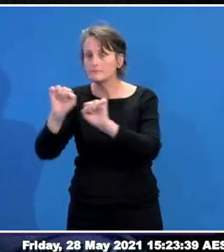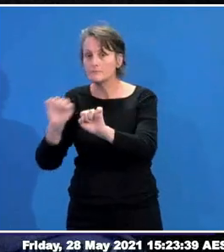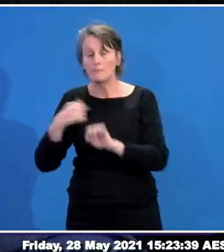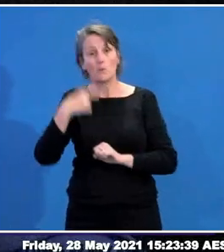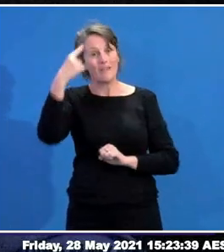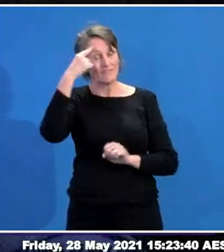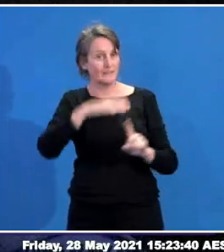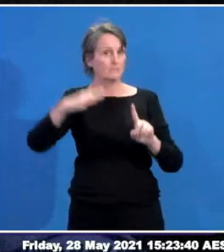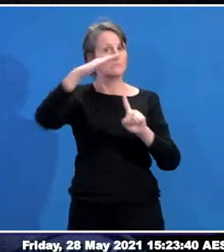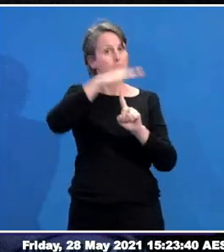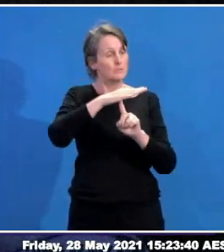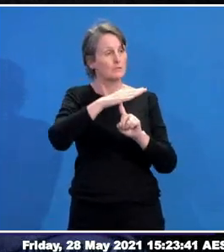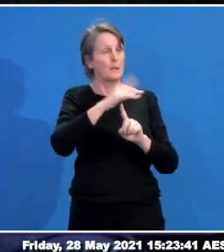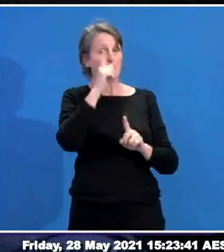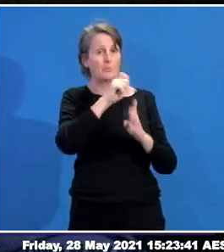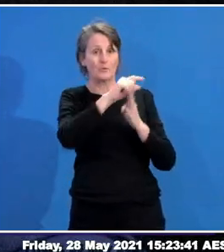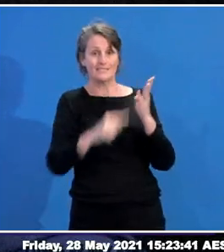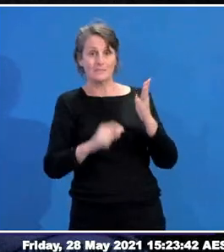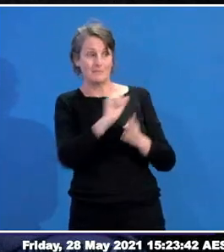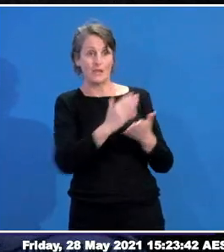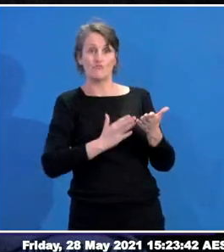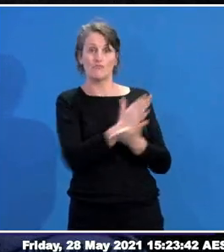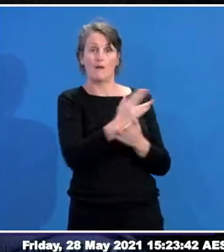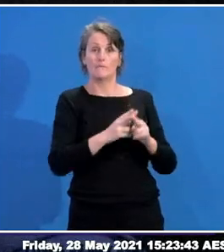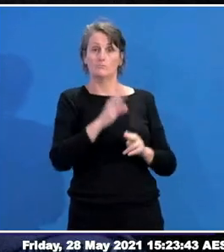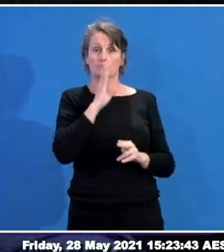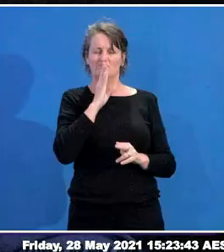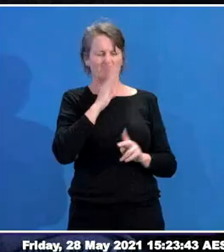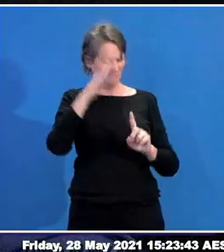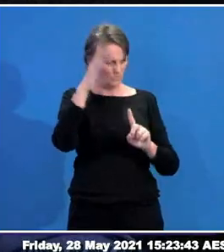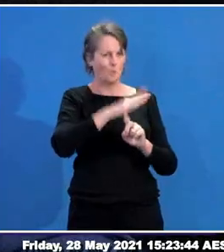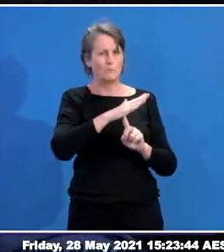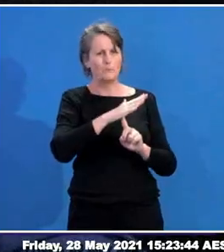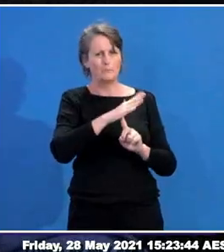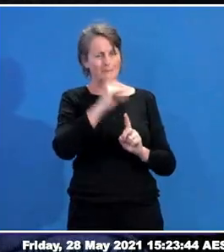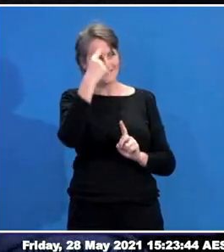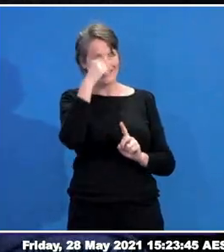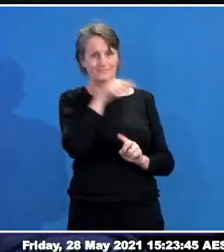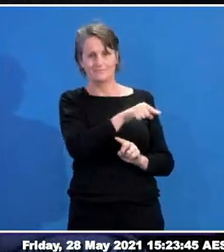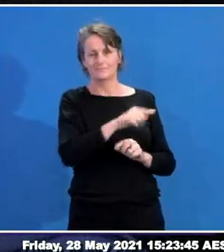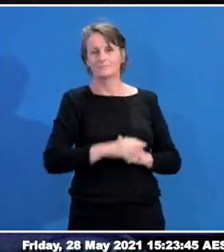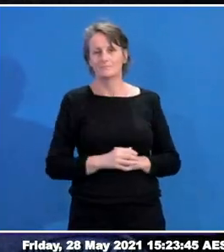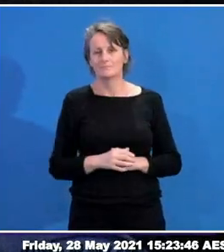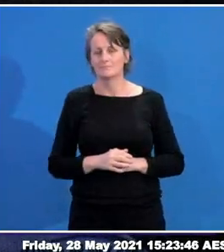disability to privacy must be a central consideration in how such a thing works.